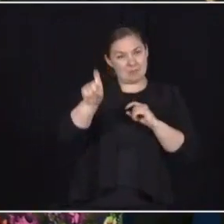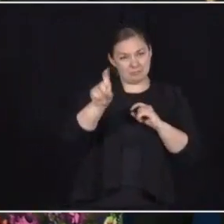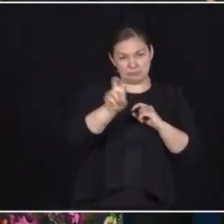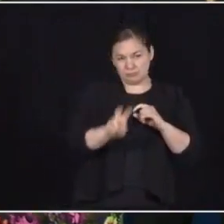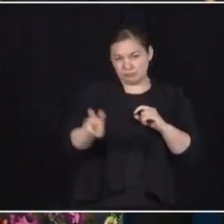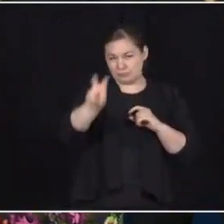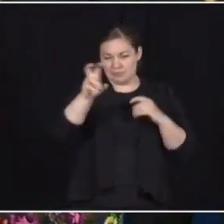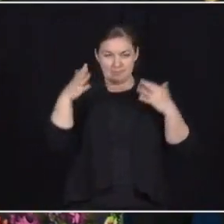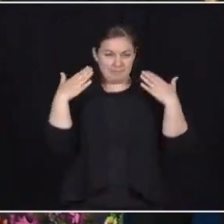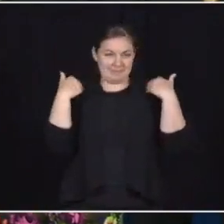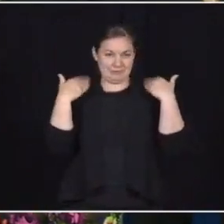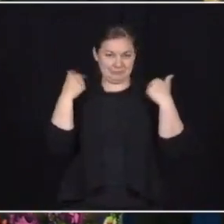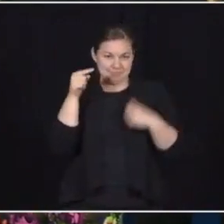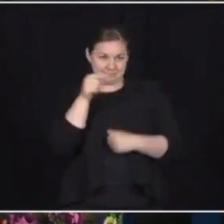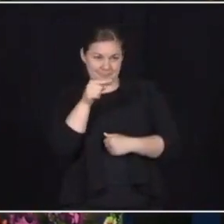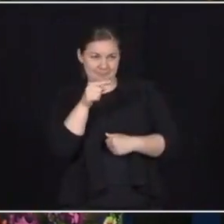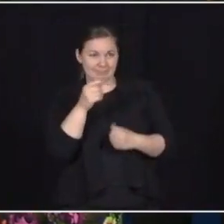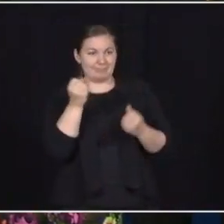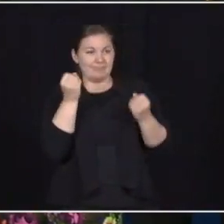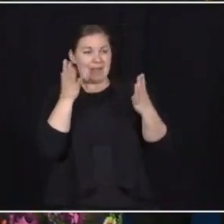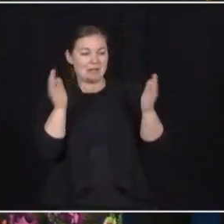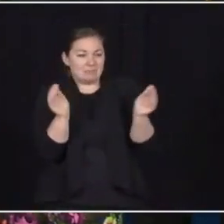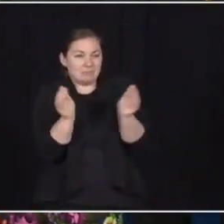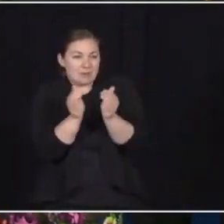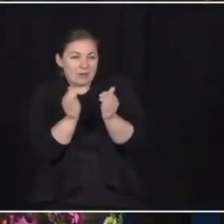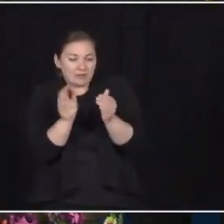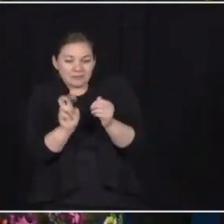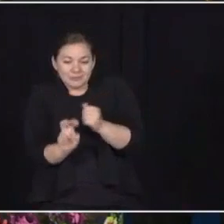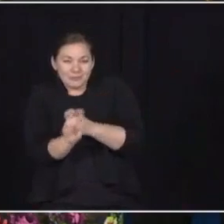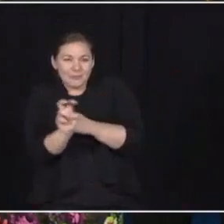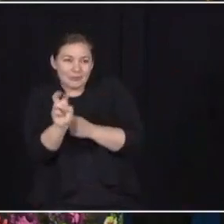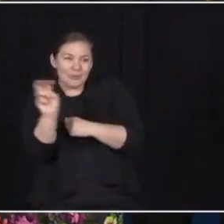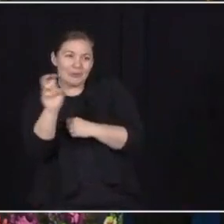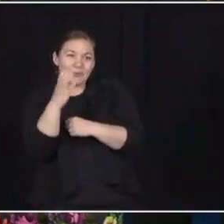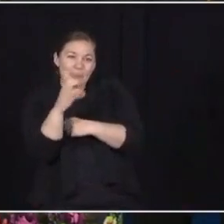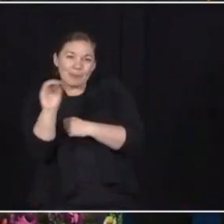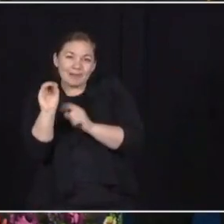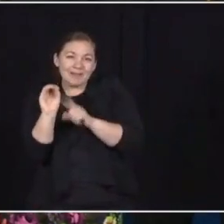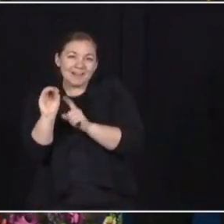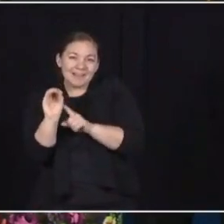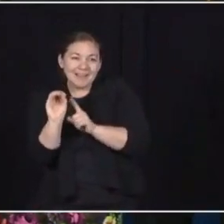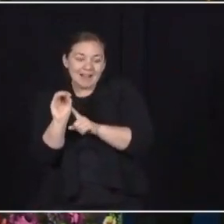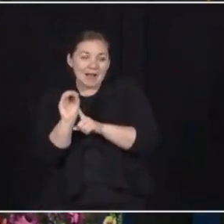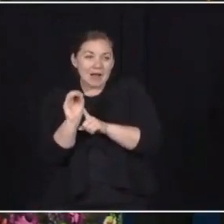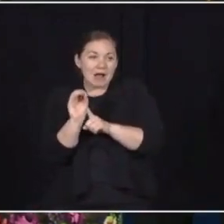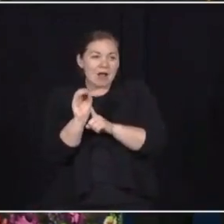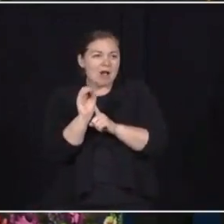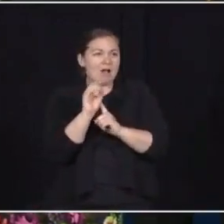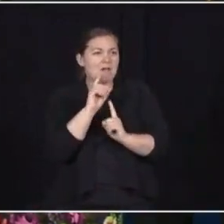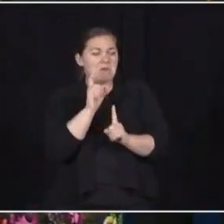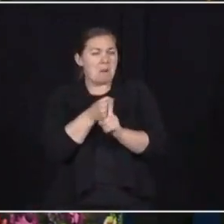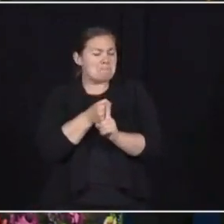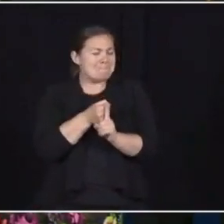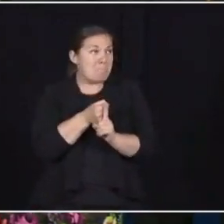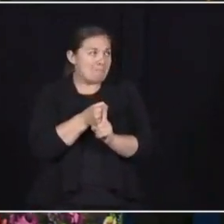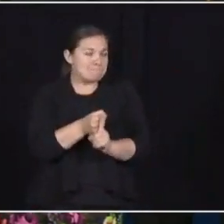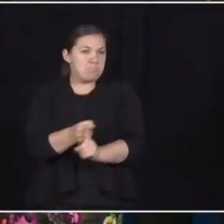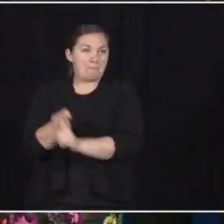upon a smaller tourism operators, they have taken a really bad hit. Do you have any way to know